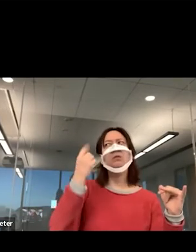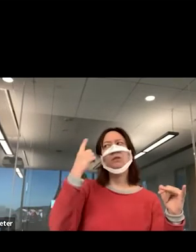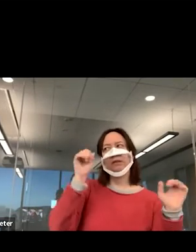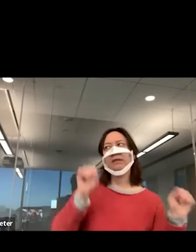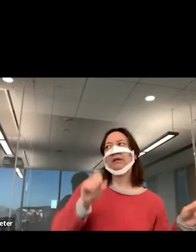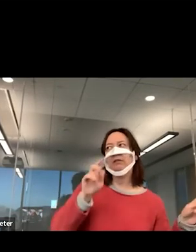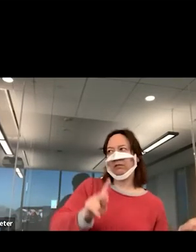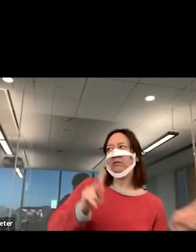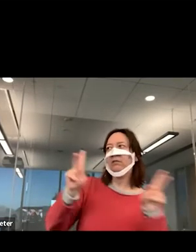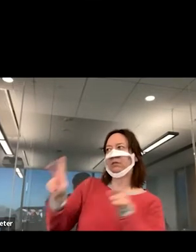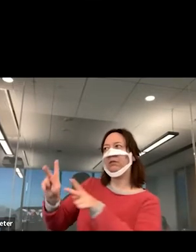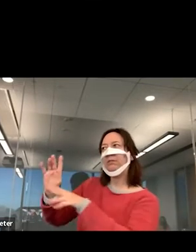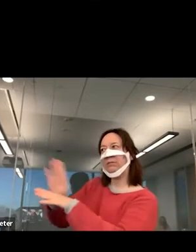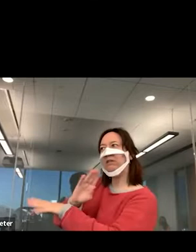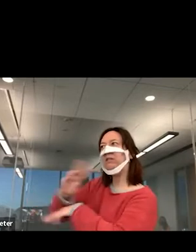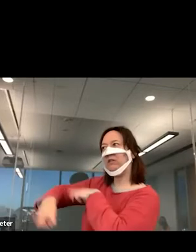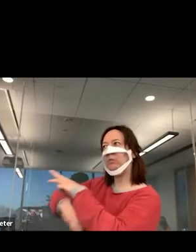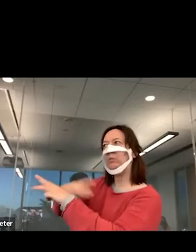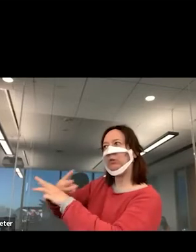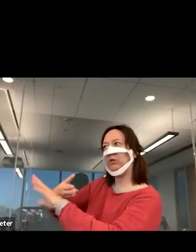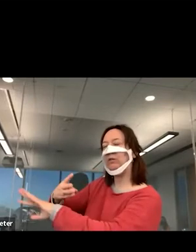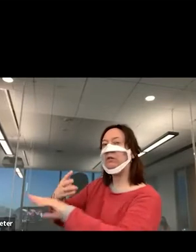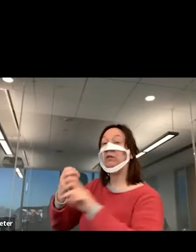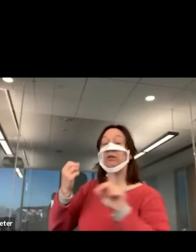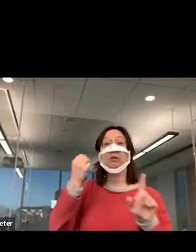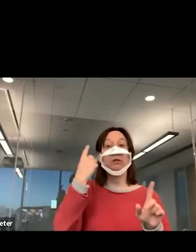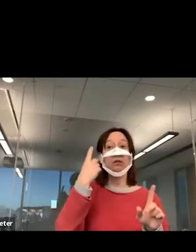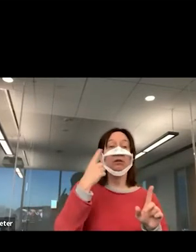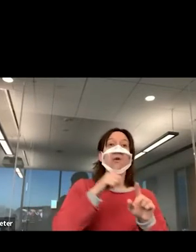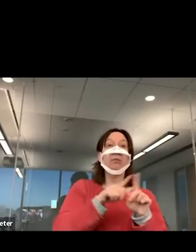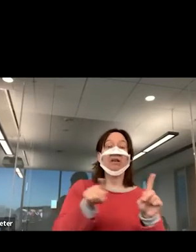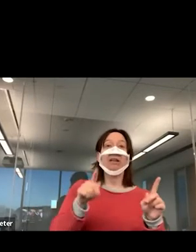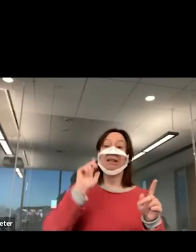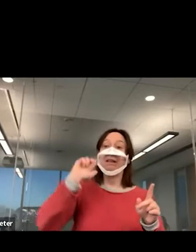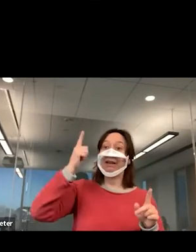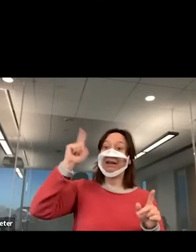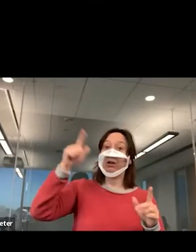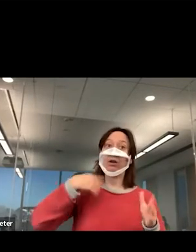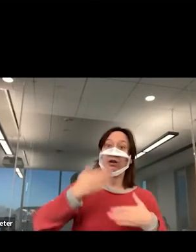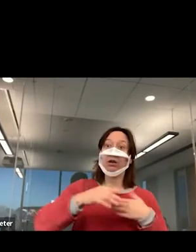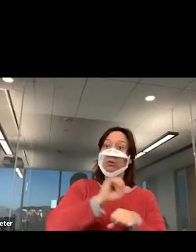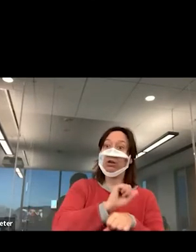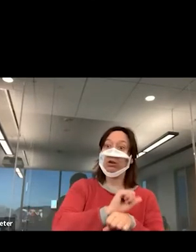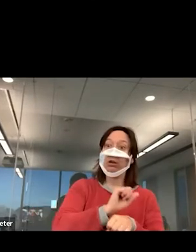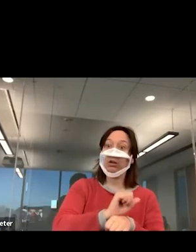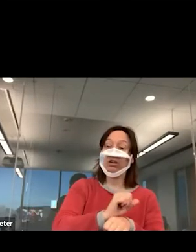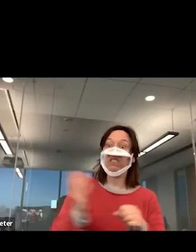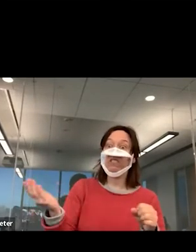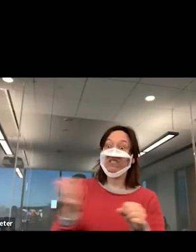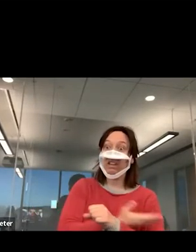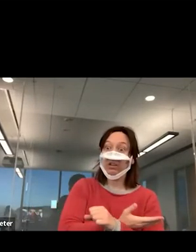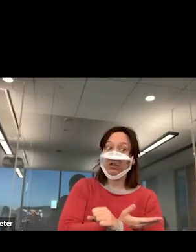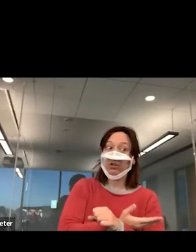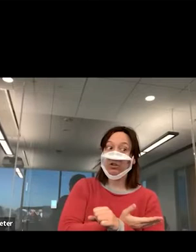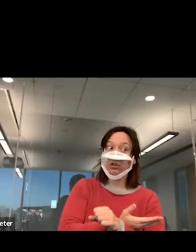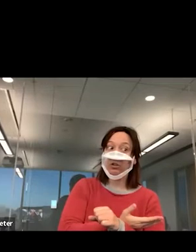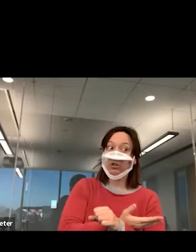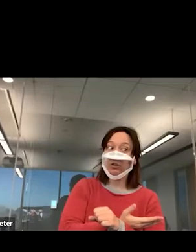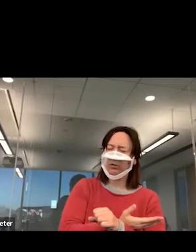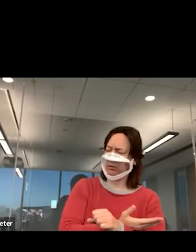they then will fire us because we're not the same and that's really it's really troubling in that